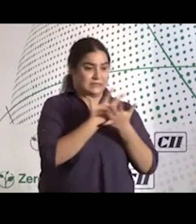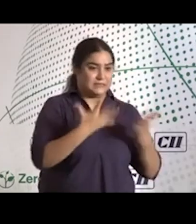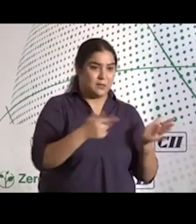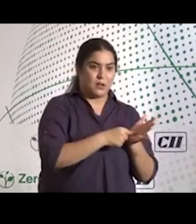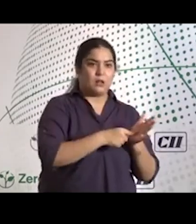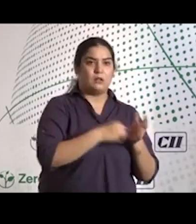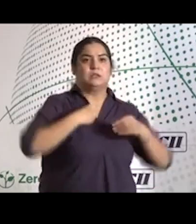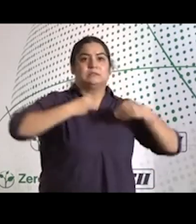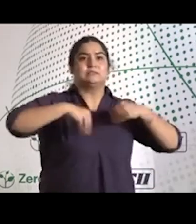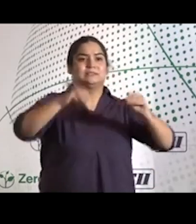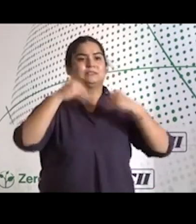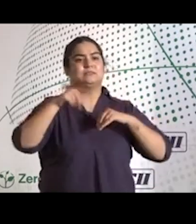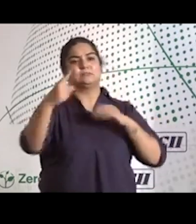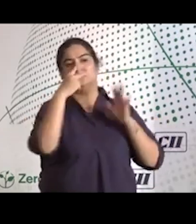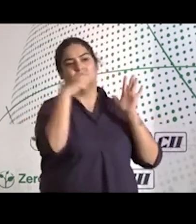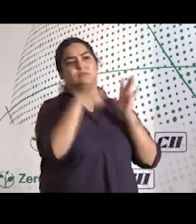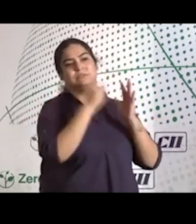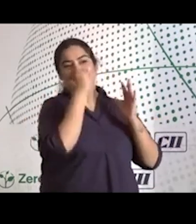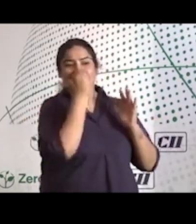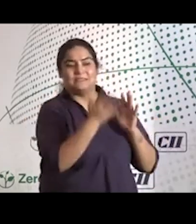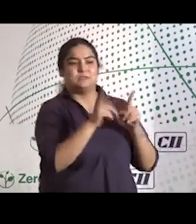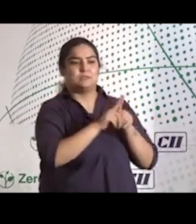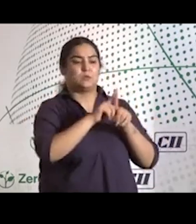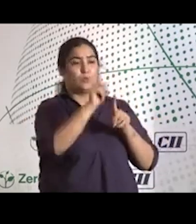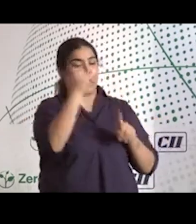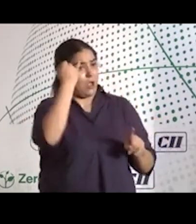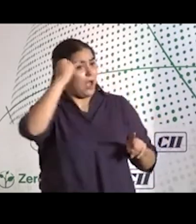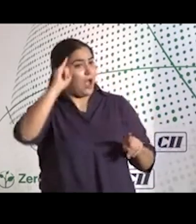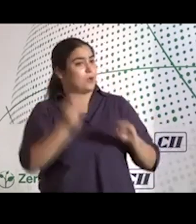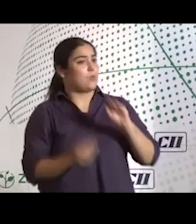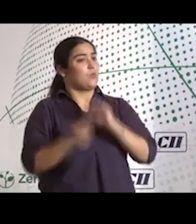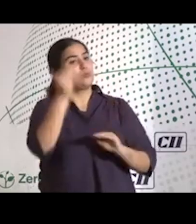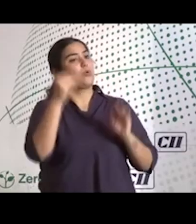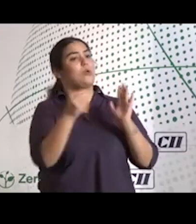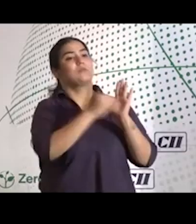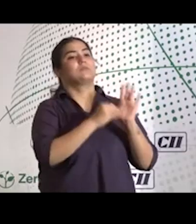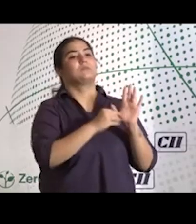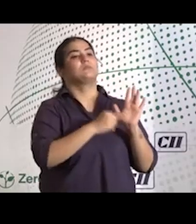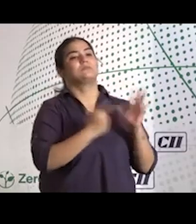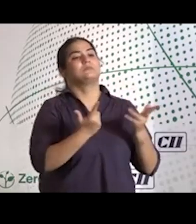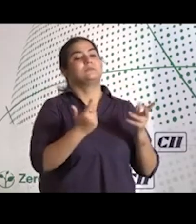But I think the more important idea to scale is work to tools, scale,